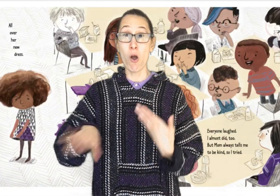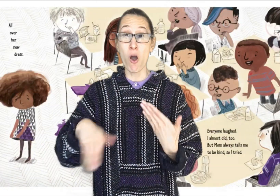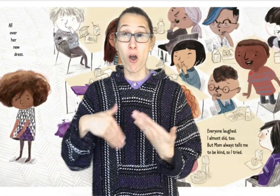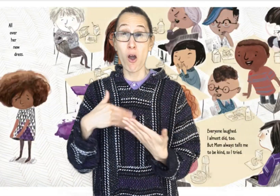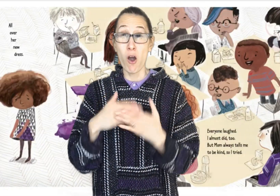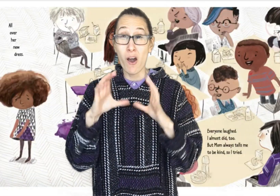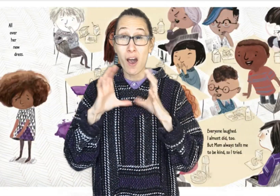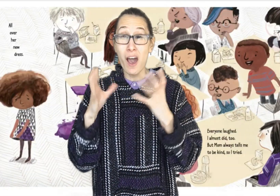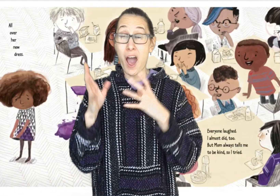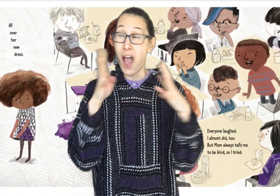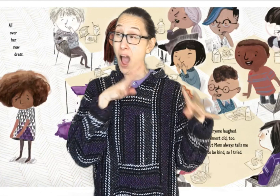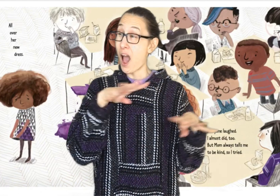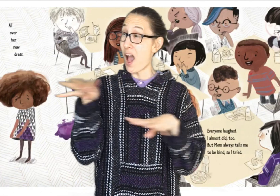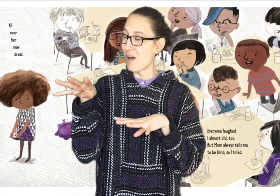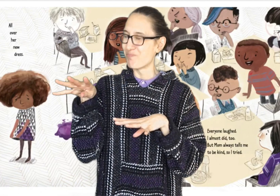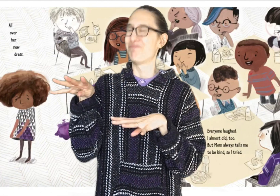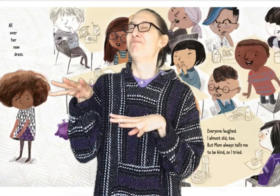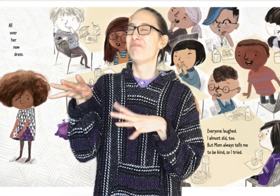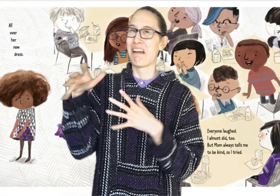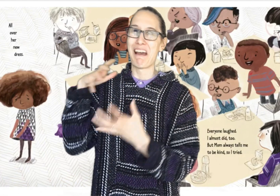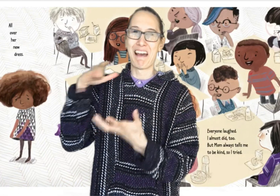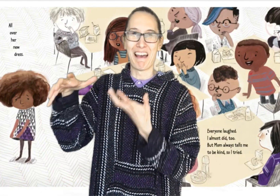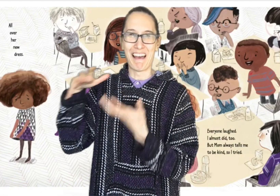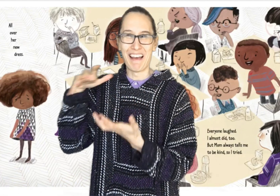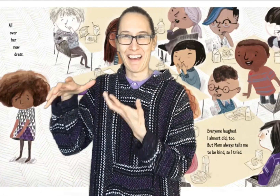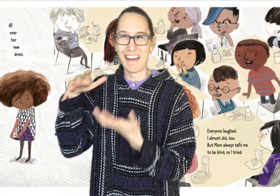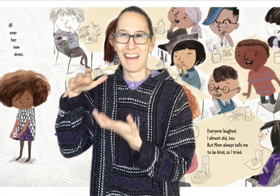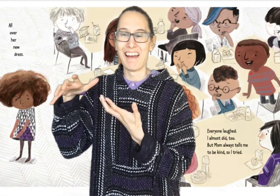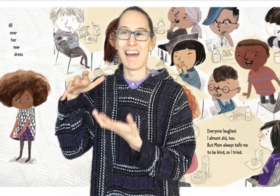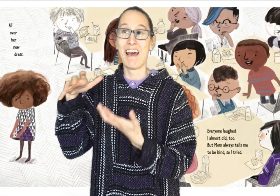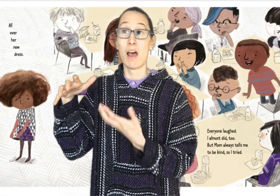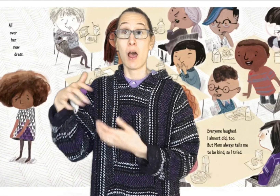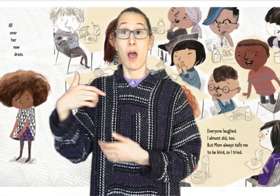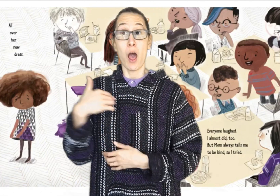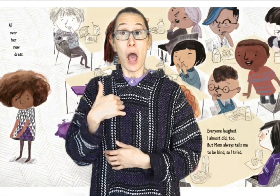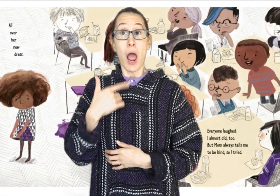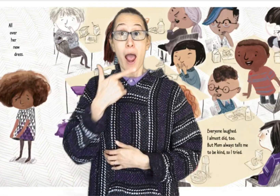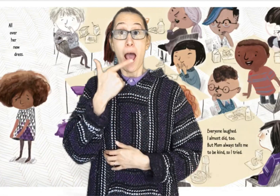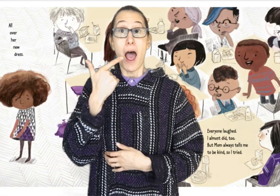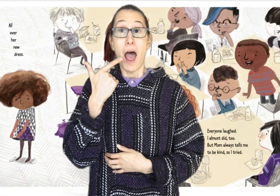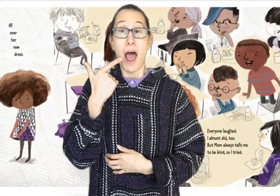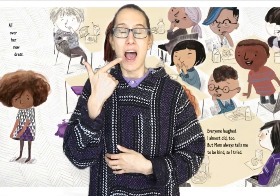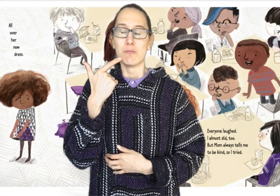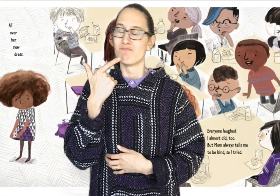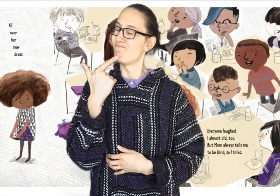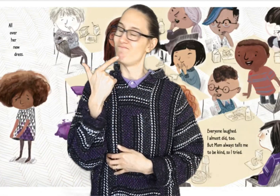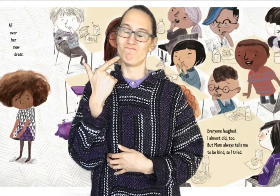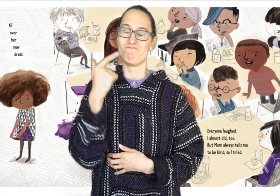Everyone laughed. I almost did, too